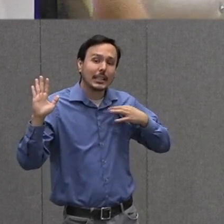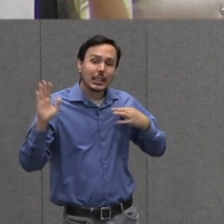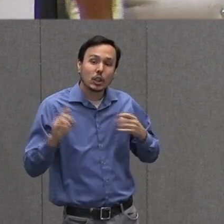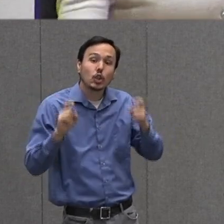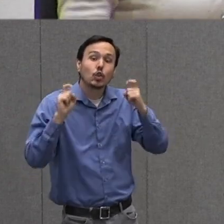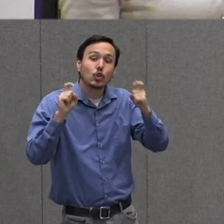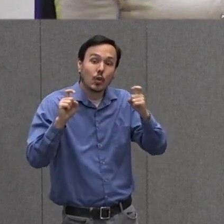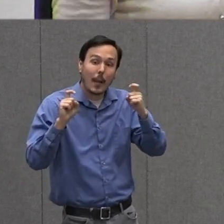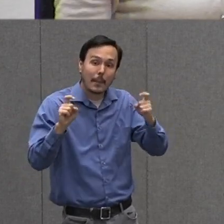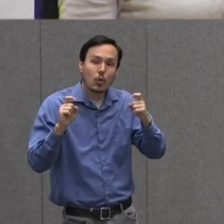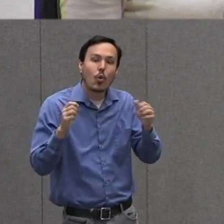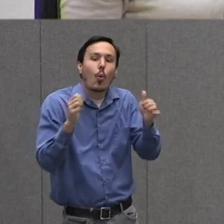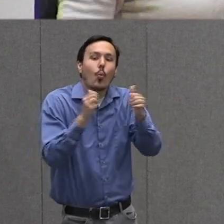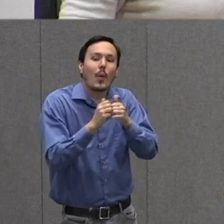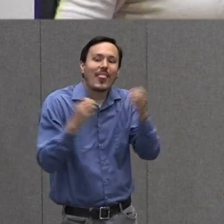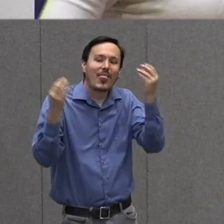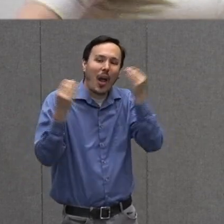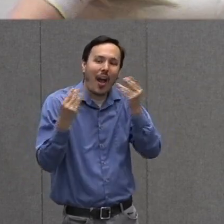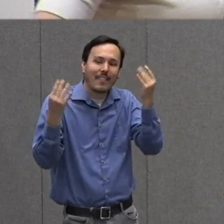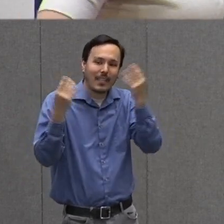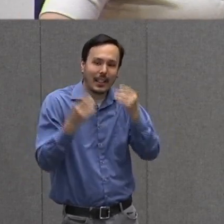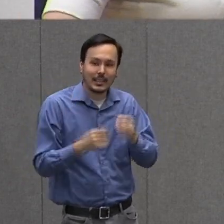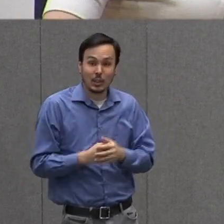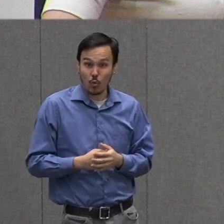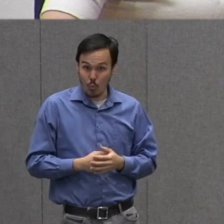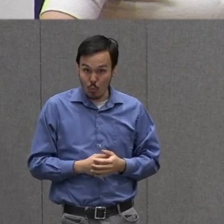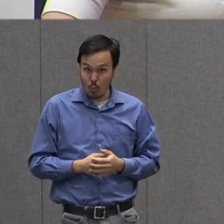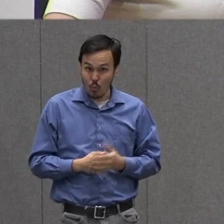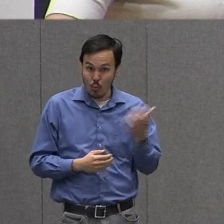Phew, those are a lot of strong words, don't you think?